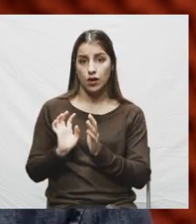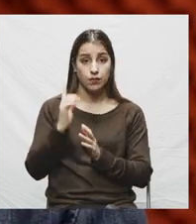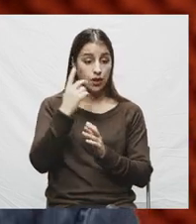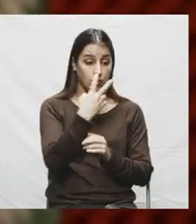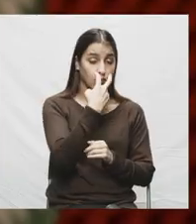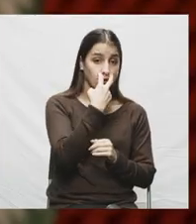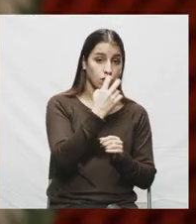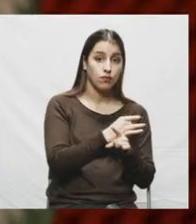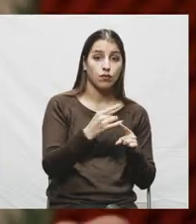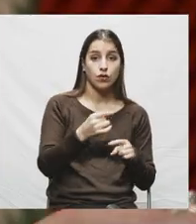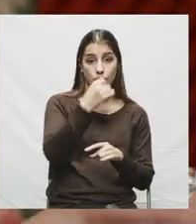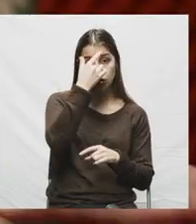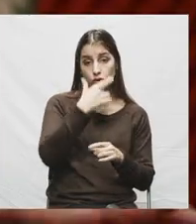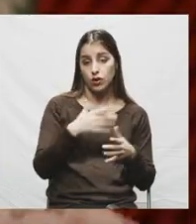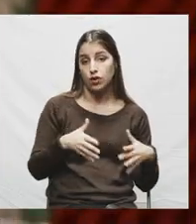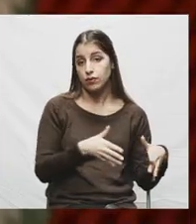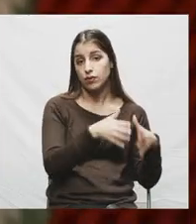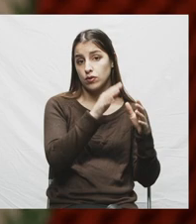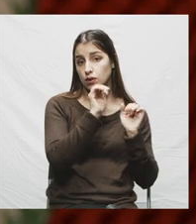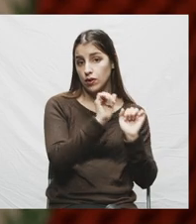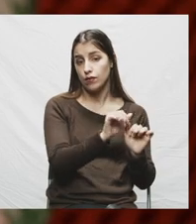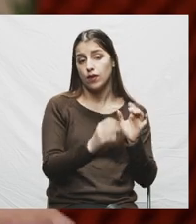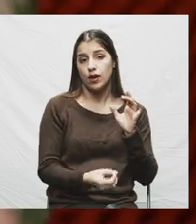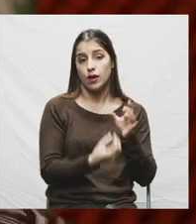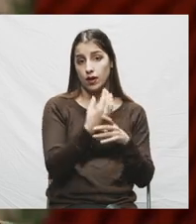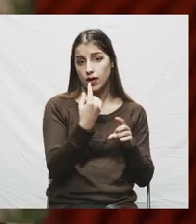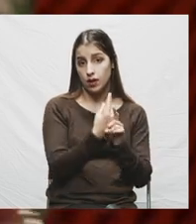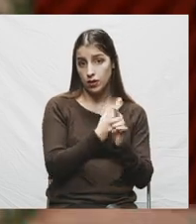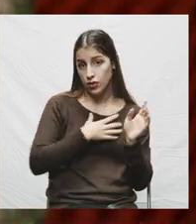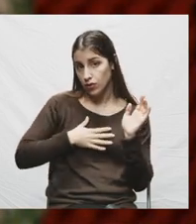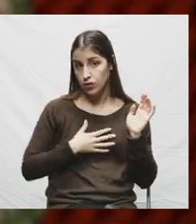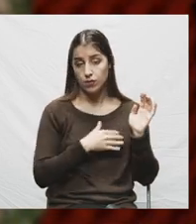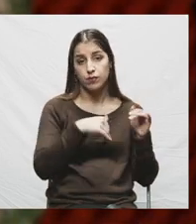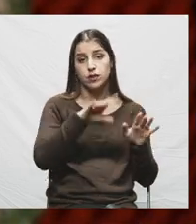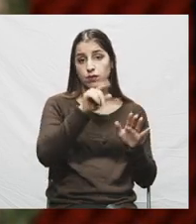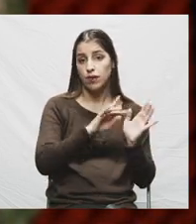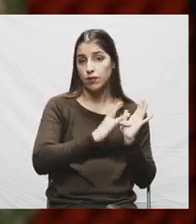Yes, but it’s interesting how your path begins, simultaneously, as a creator and as a performer.